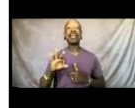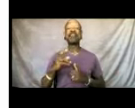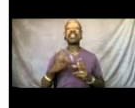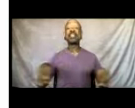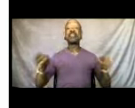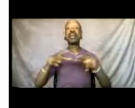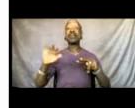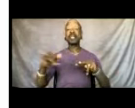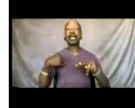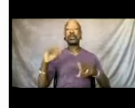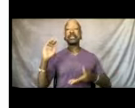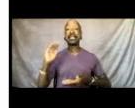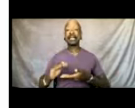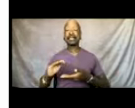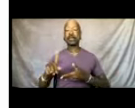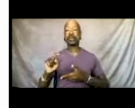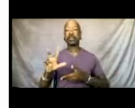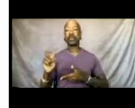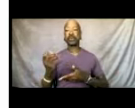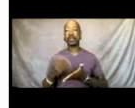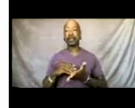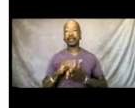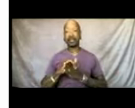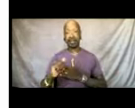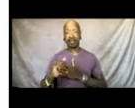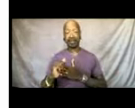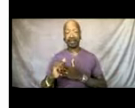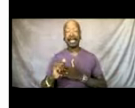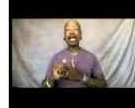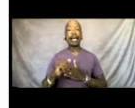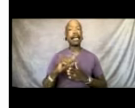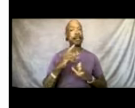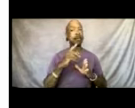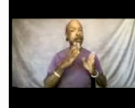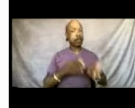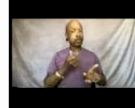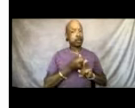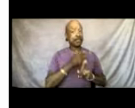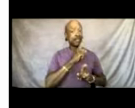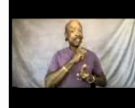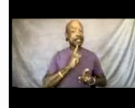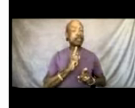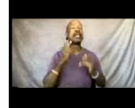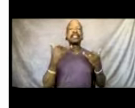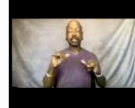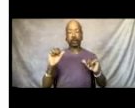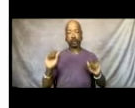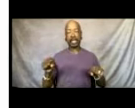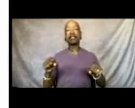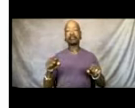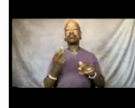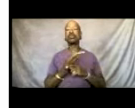Medi-Cal asset limit purposes. So if someone does have a second vehicle, if the value of that vehicle was less than